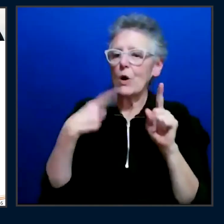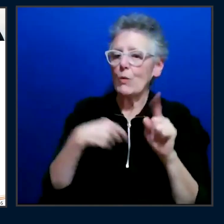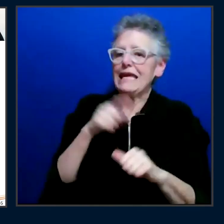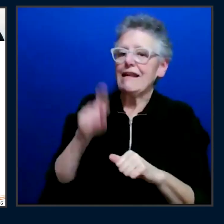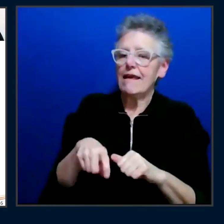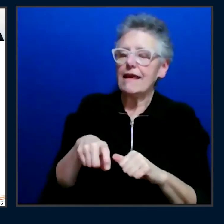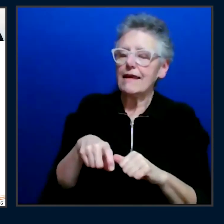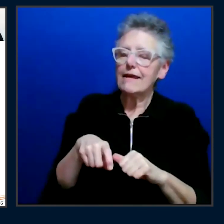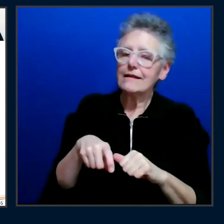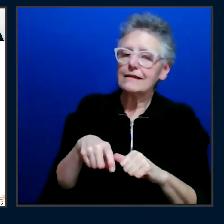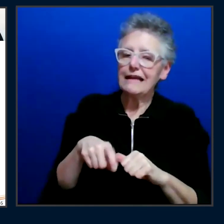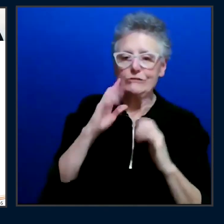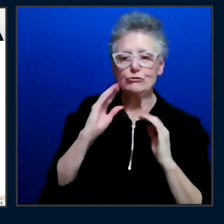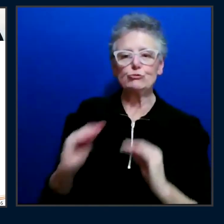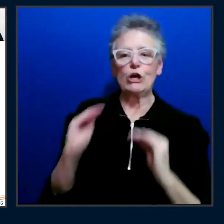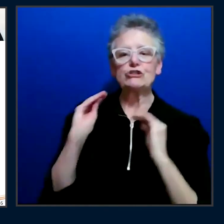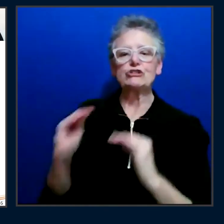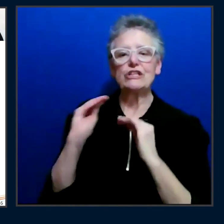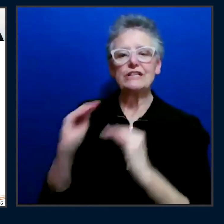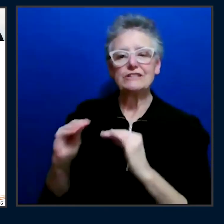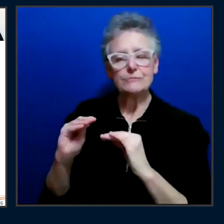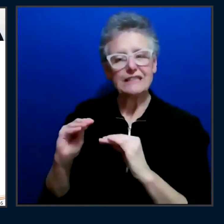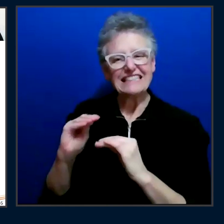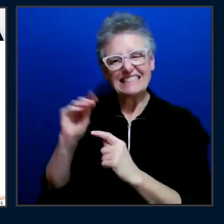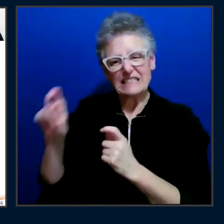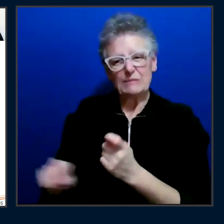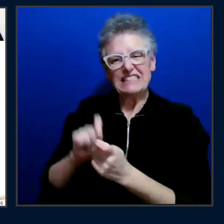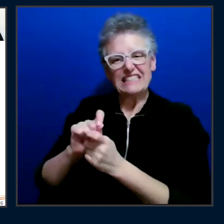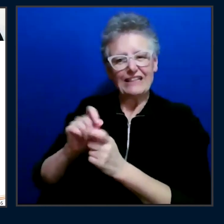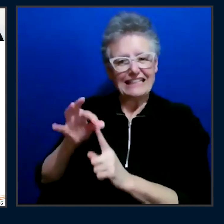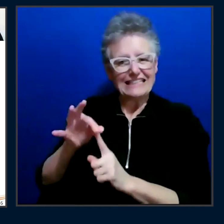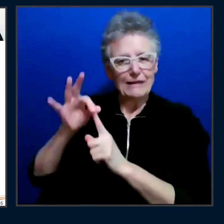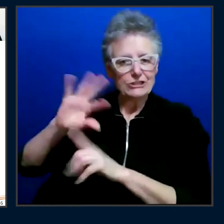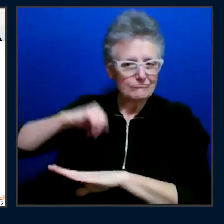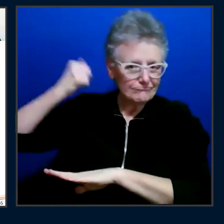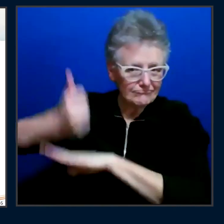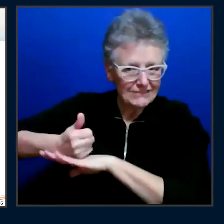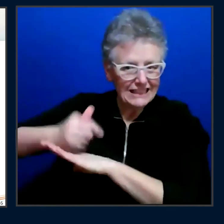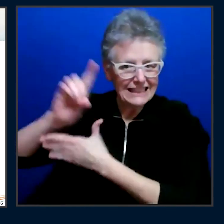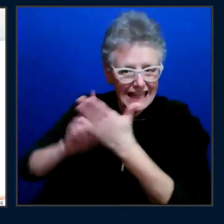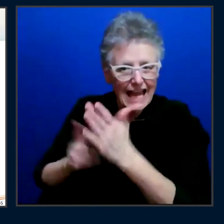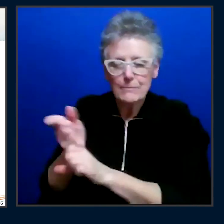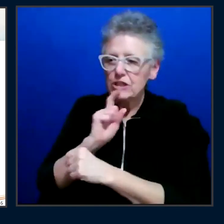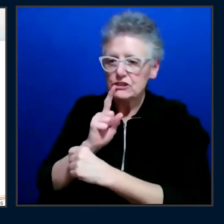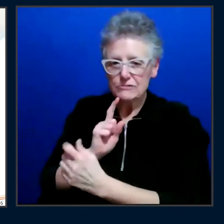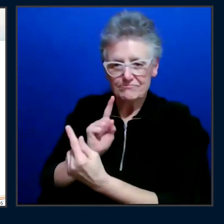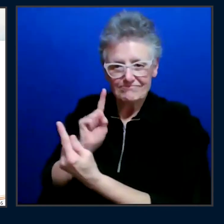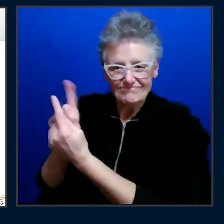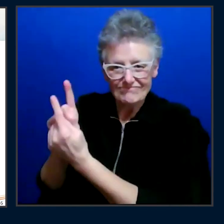but we need that instruction to be specially designed, and make sure that we're meeting individual needs